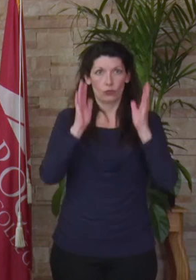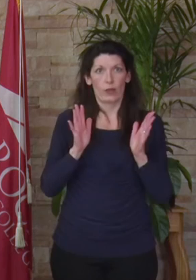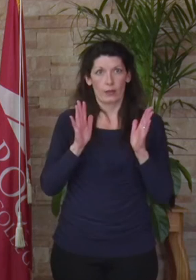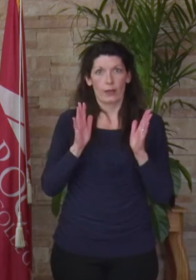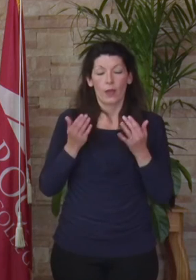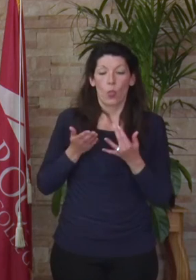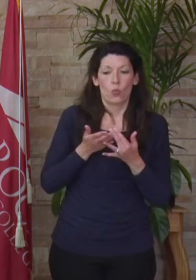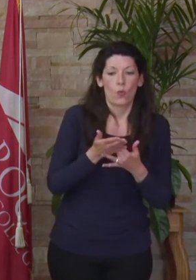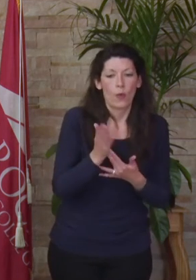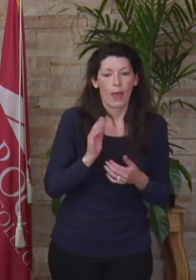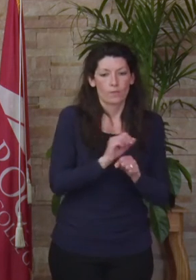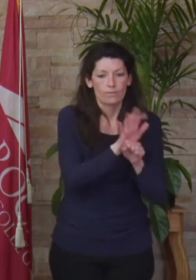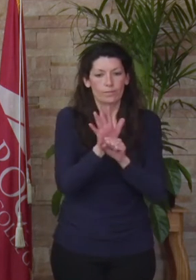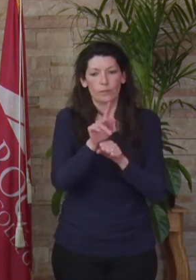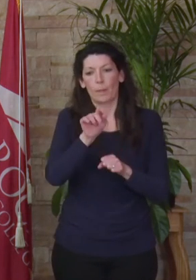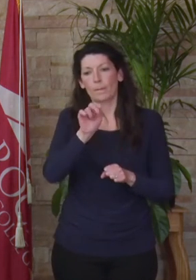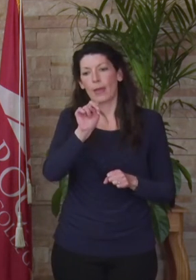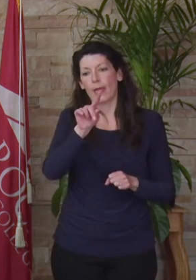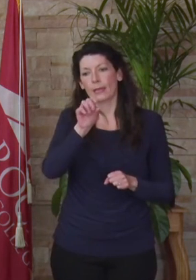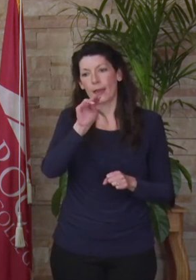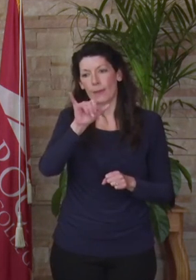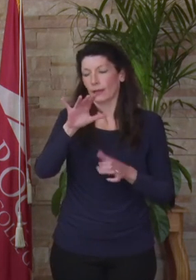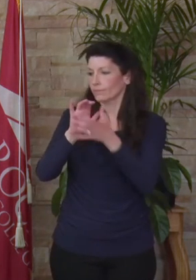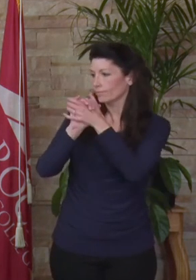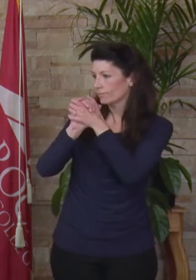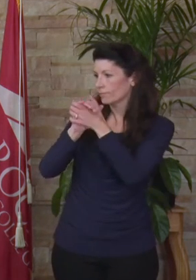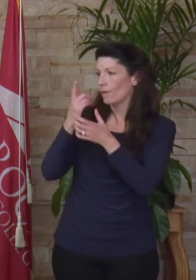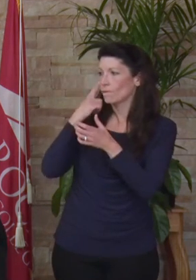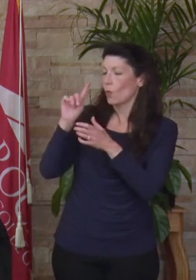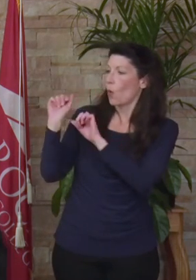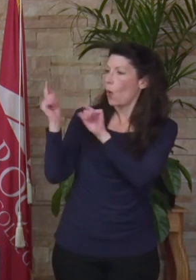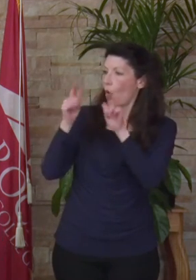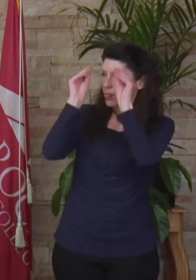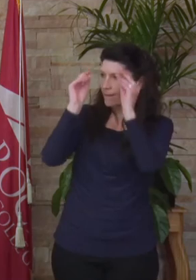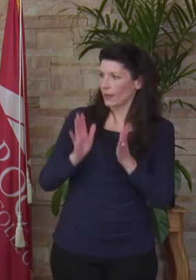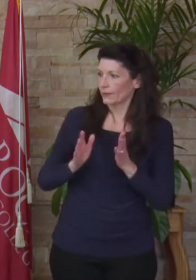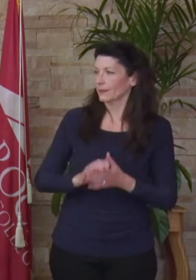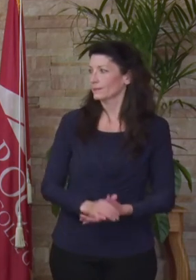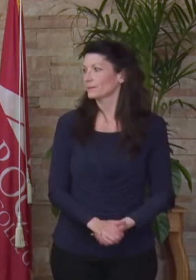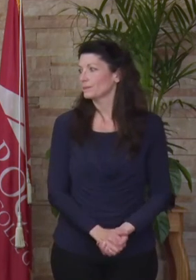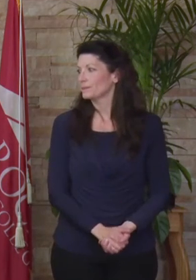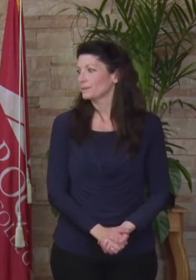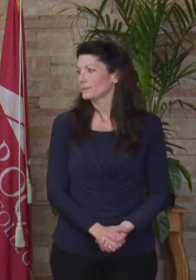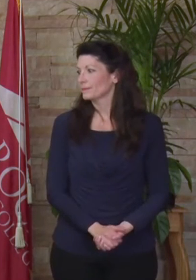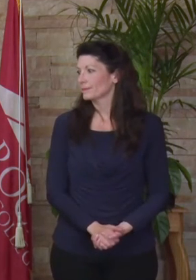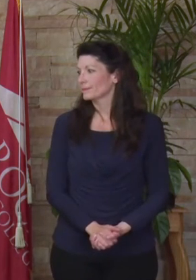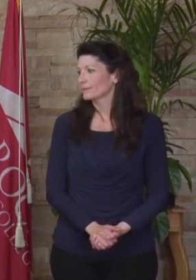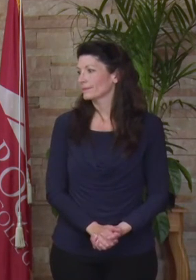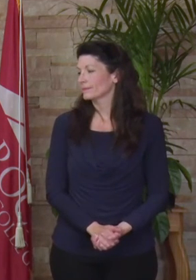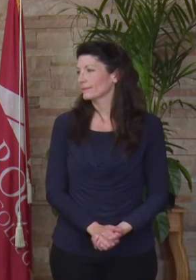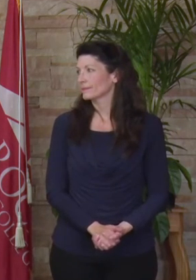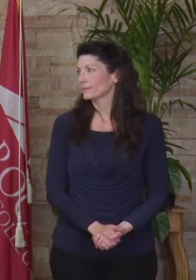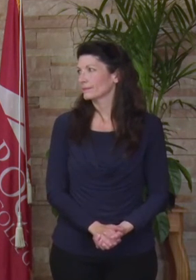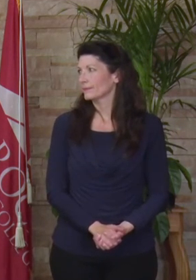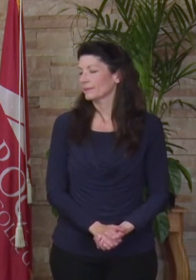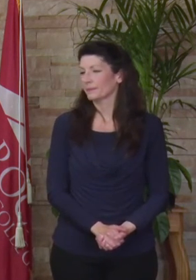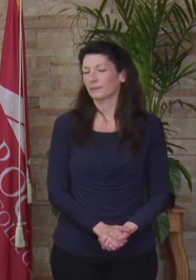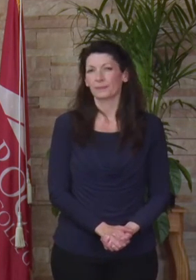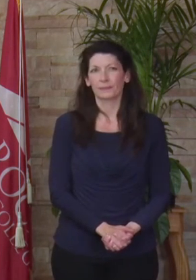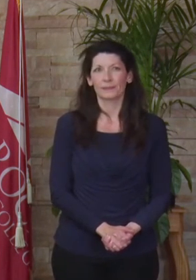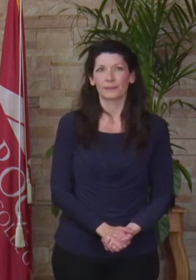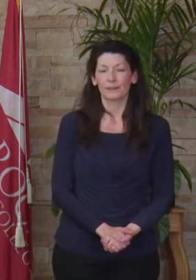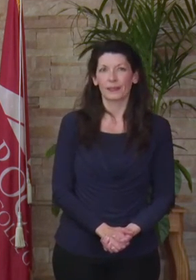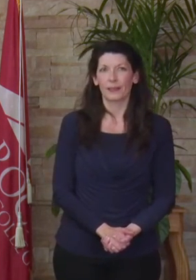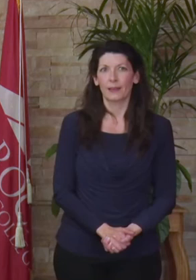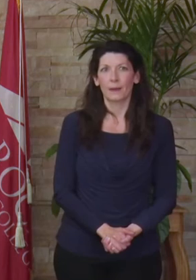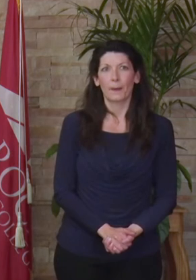a pandemic. Congratulations Robert, for all of the faculty. [Robert Roman] Thank you very much.